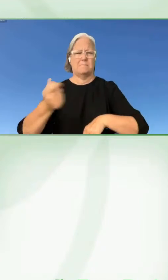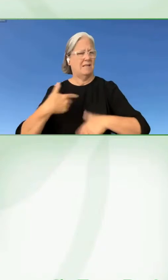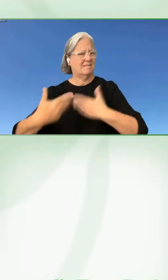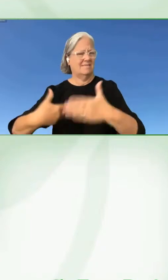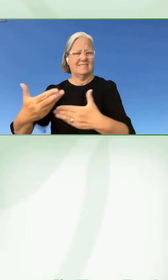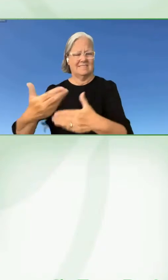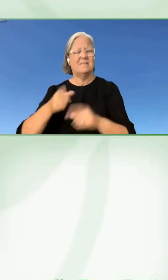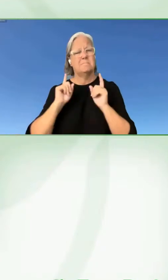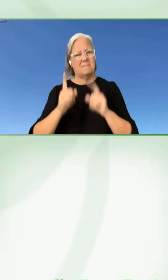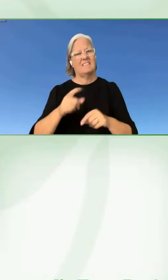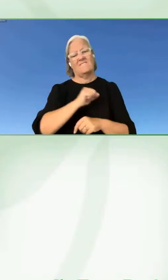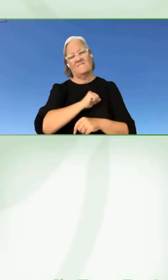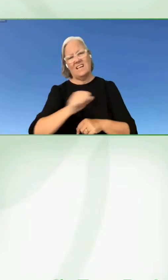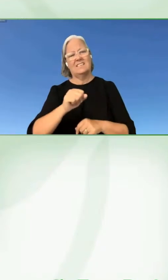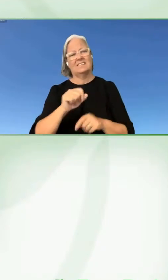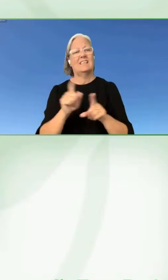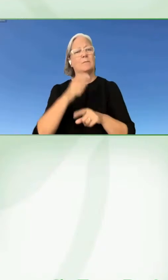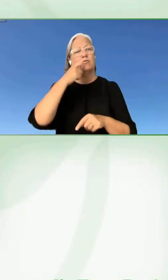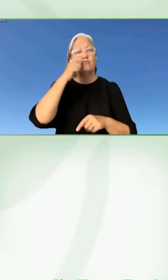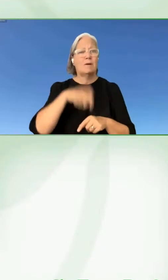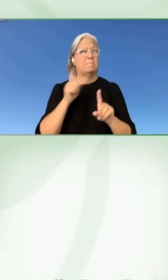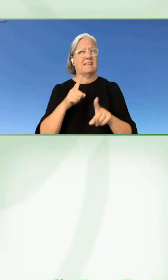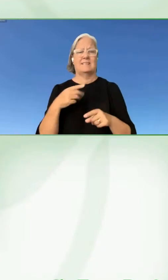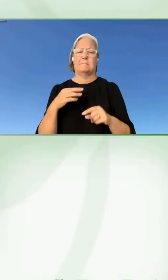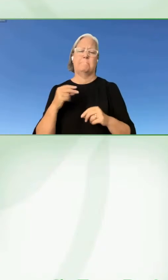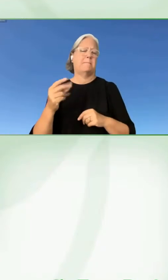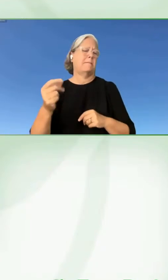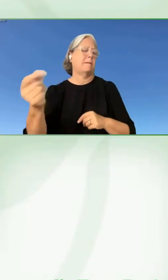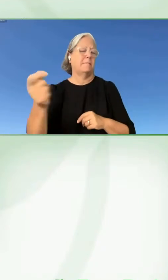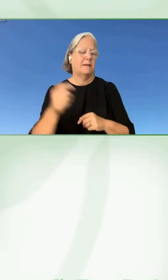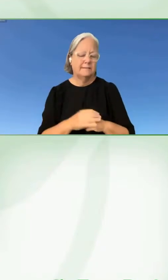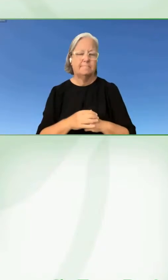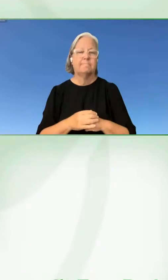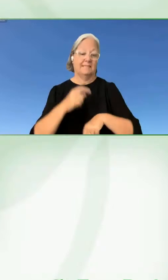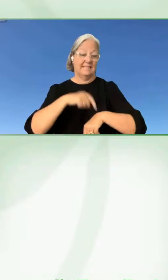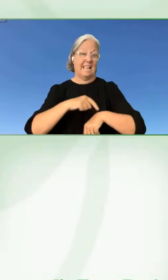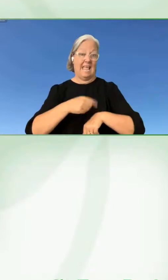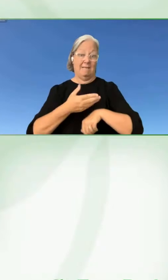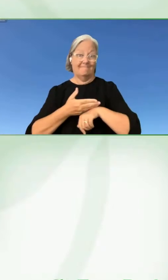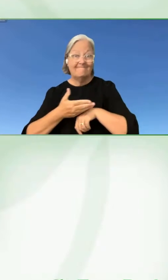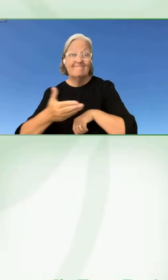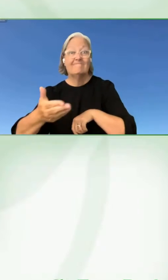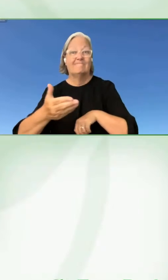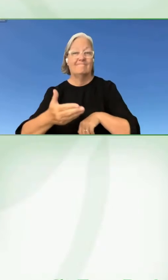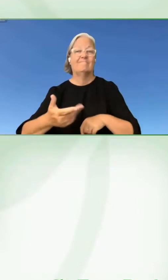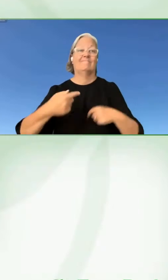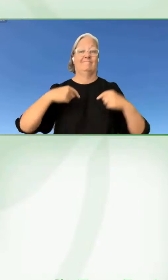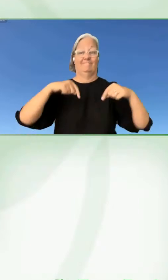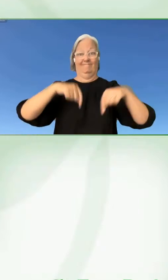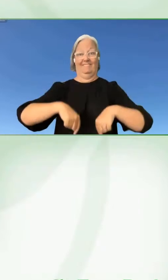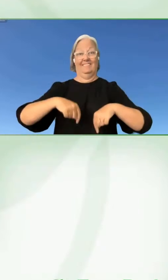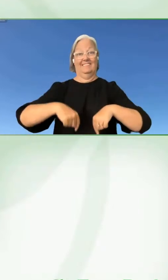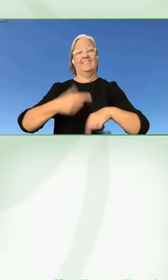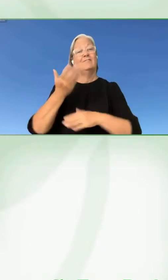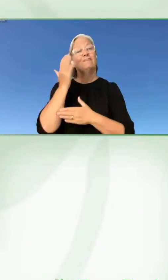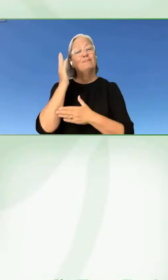Thank you. Indeed, time is going on which means our time